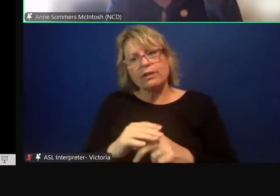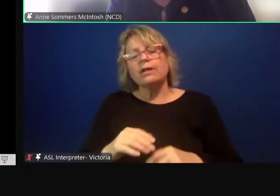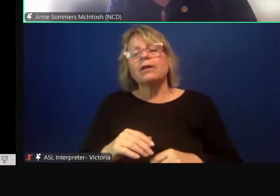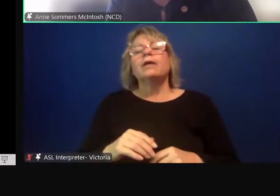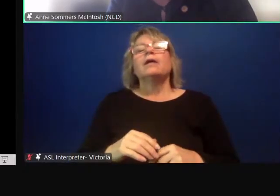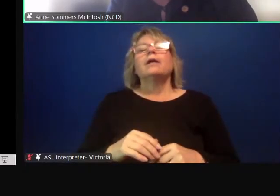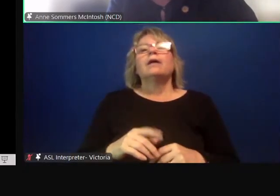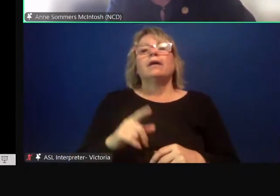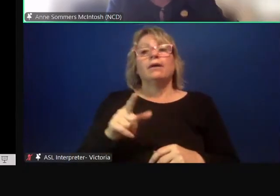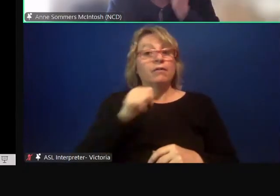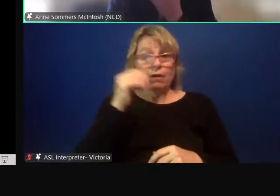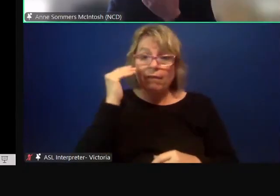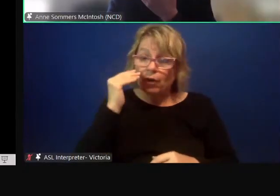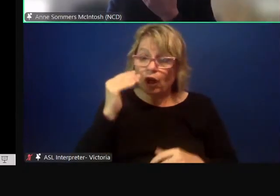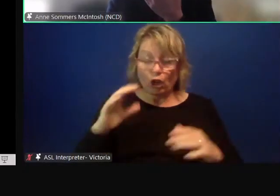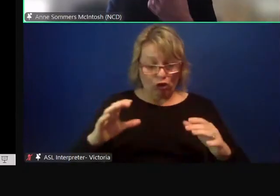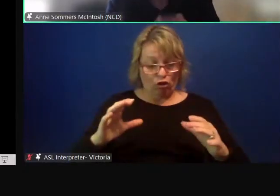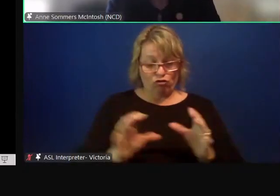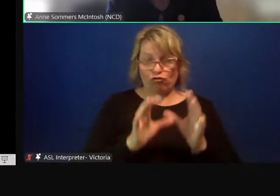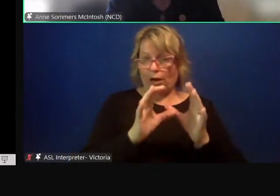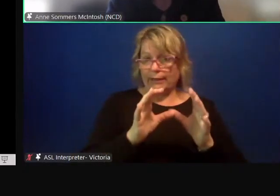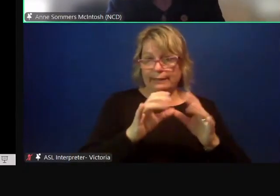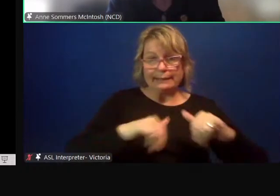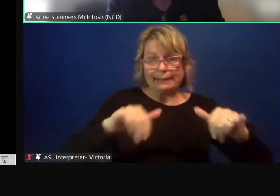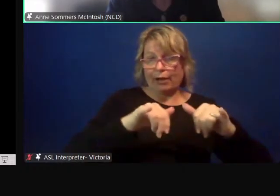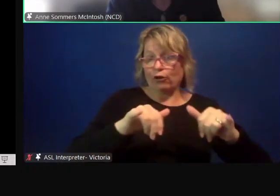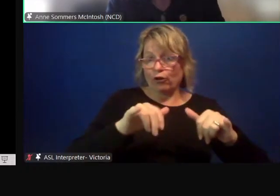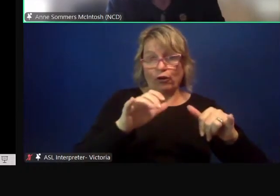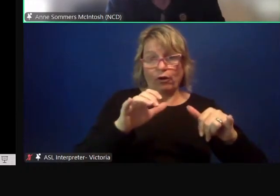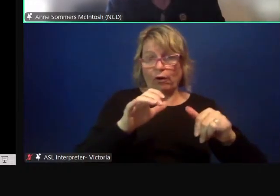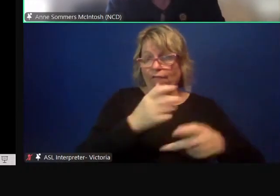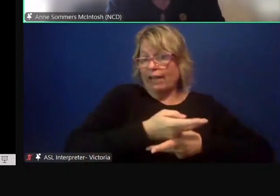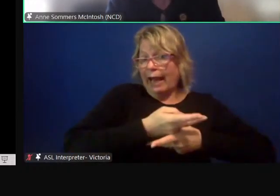there were crisis standards of care in a number of states during COVID that were